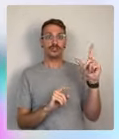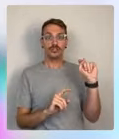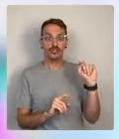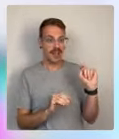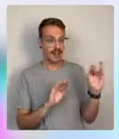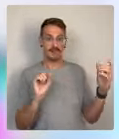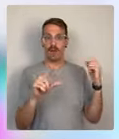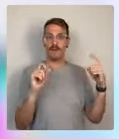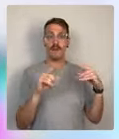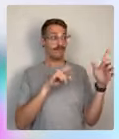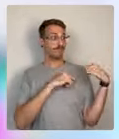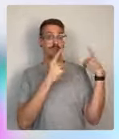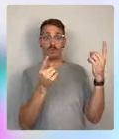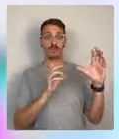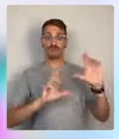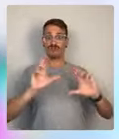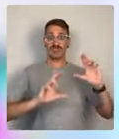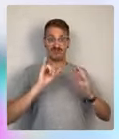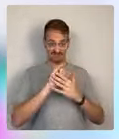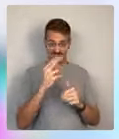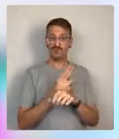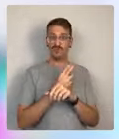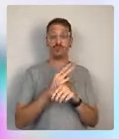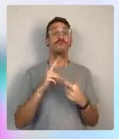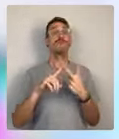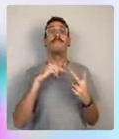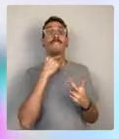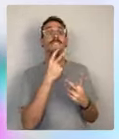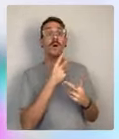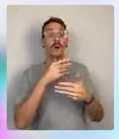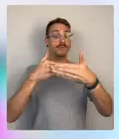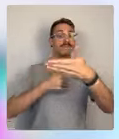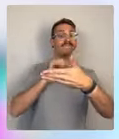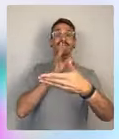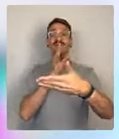where chat, for example, was the primary mode of conversation, voice as well.